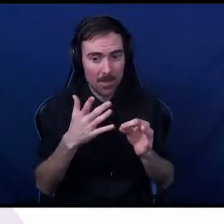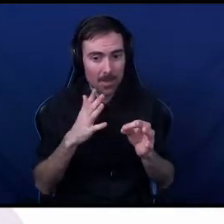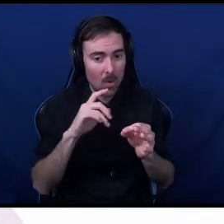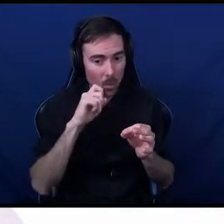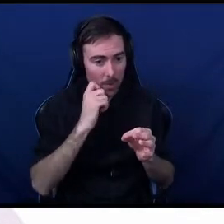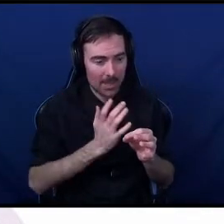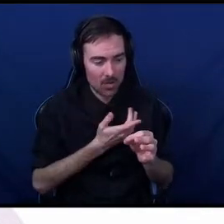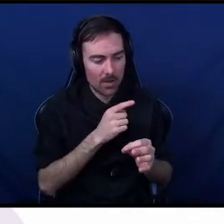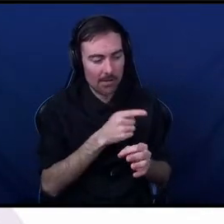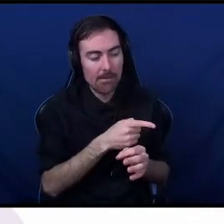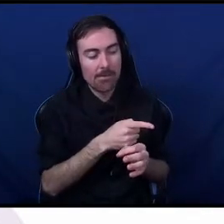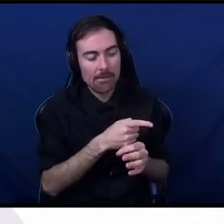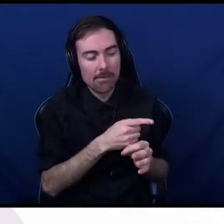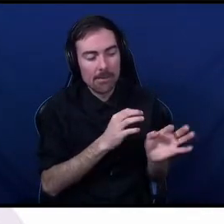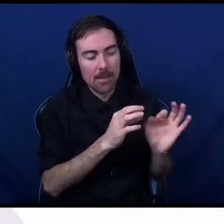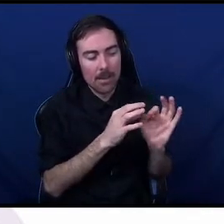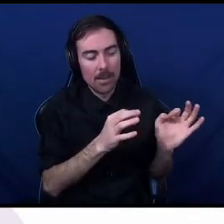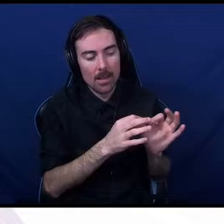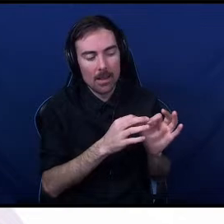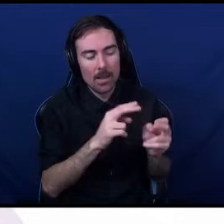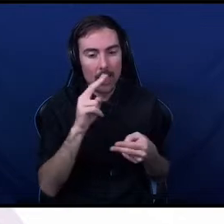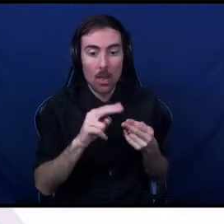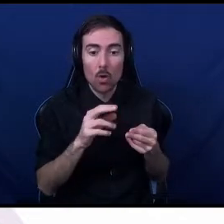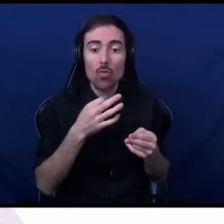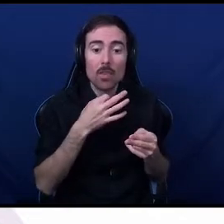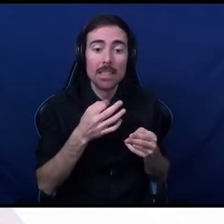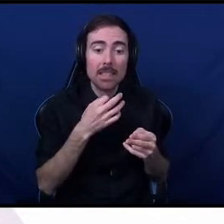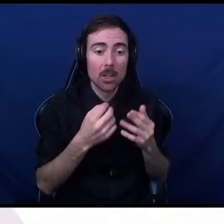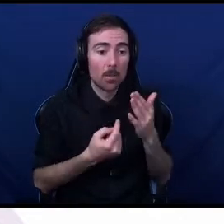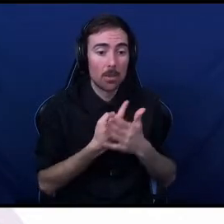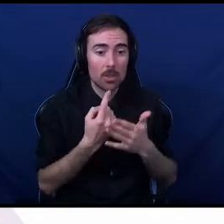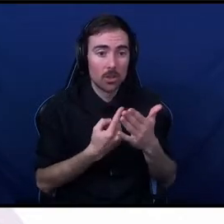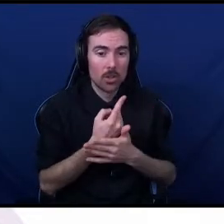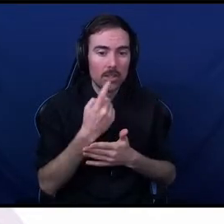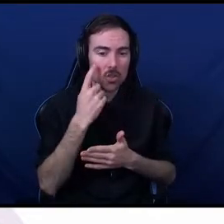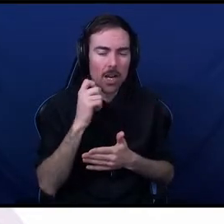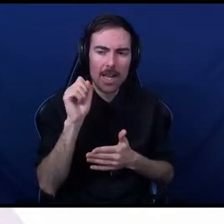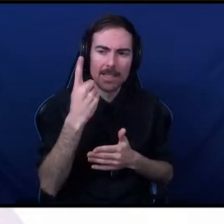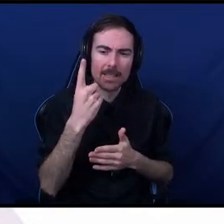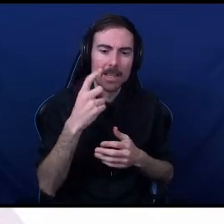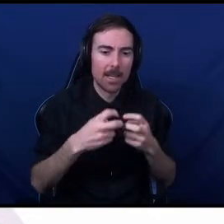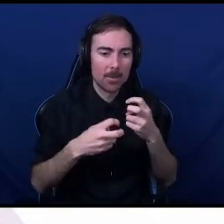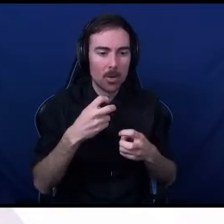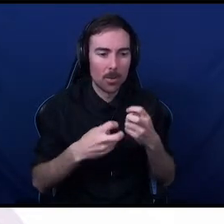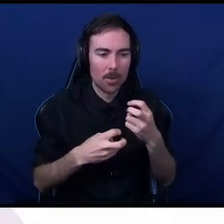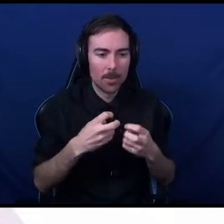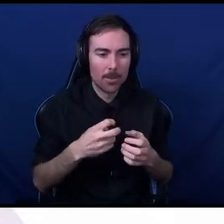they're, they're lower risk opportunities to understand problems. And instead of, you know, betting the the Nike